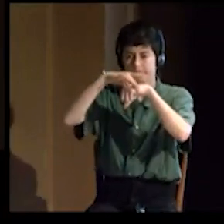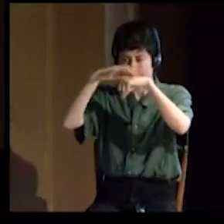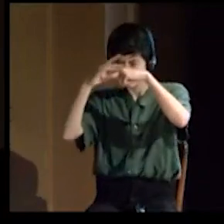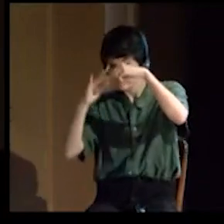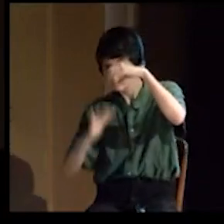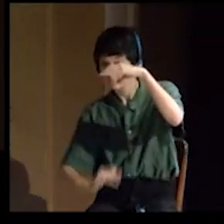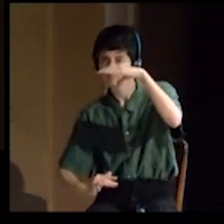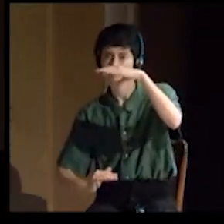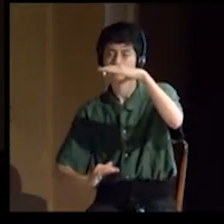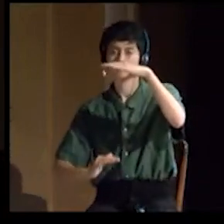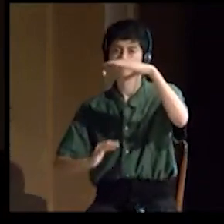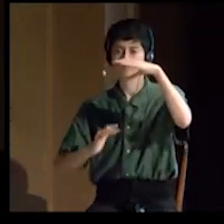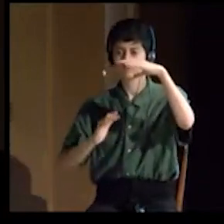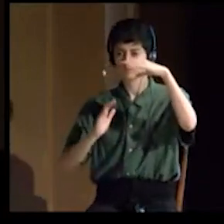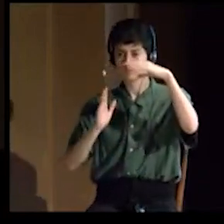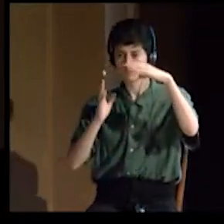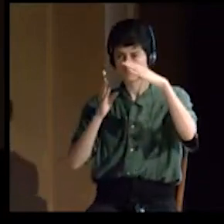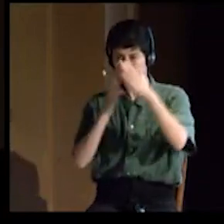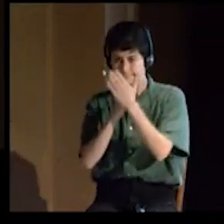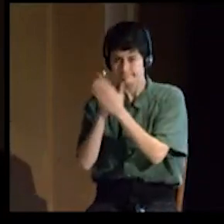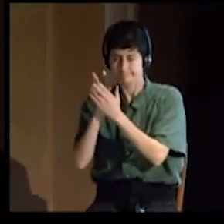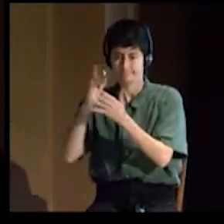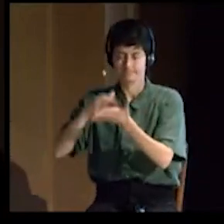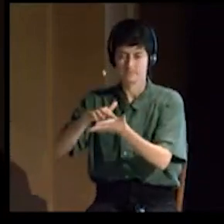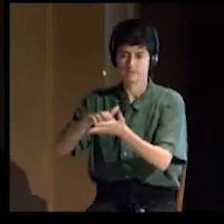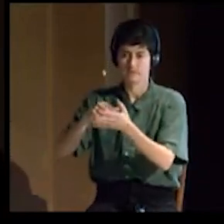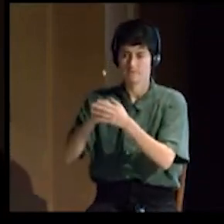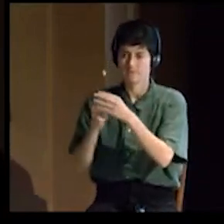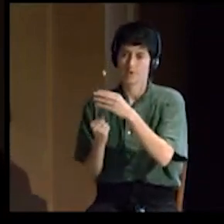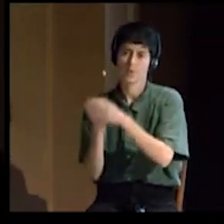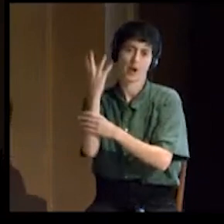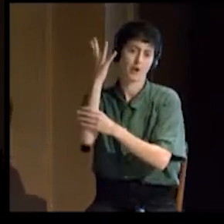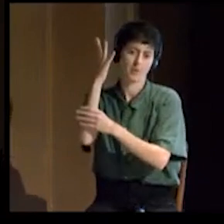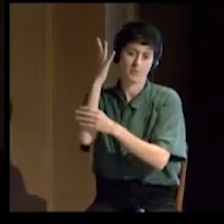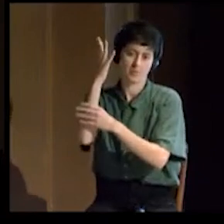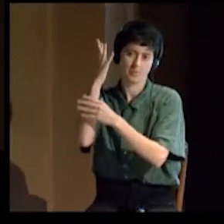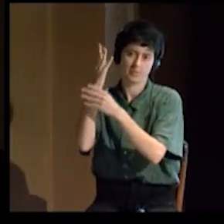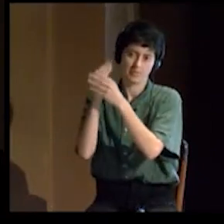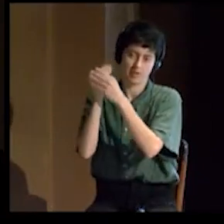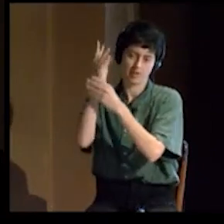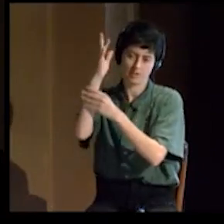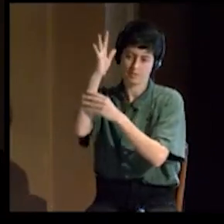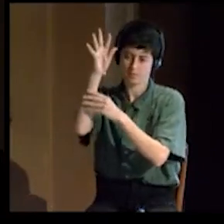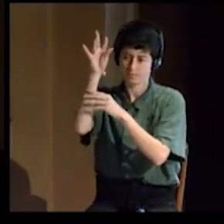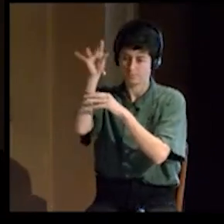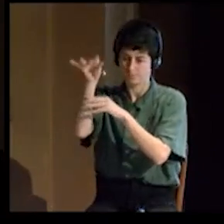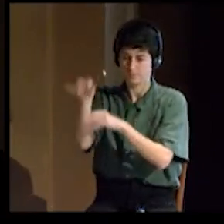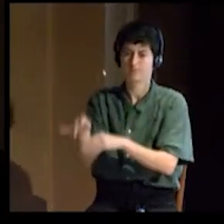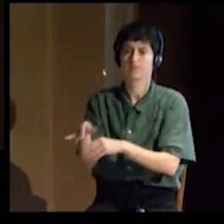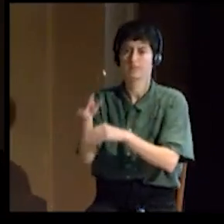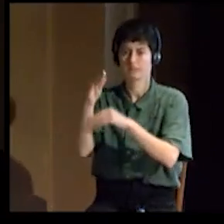of volcanics erupted in subduction zones and rifts. Laura is,